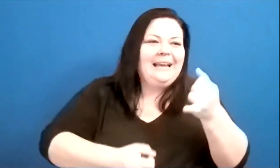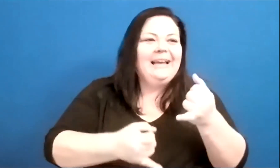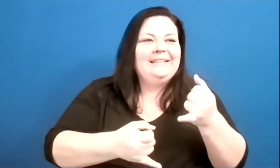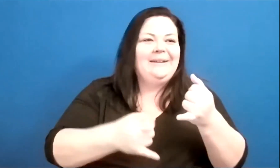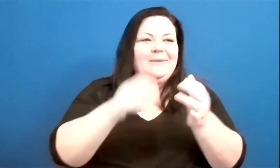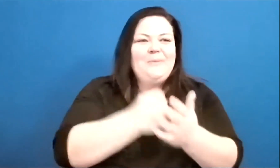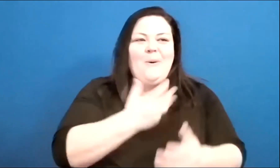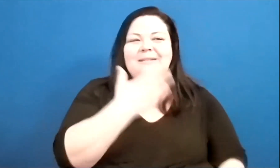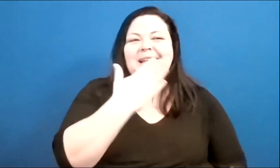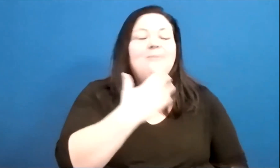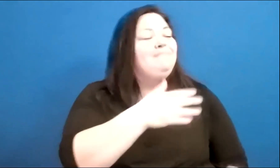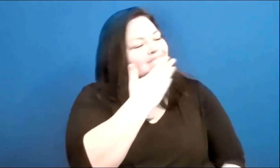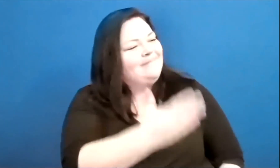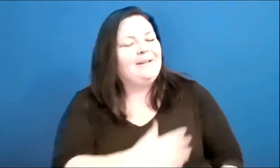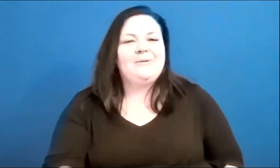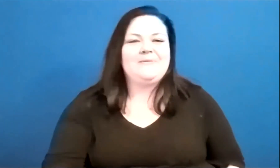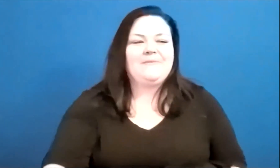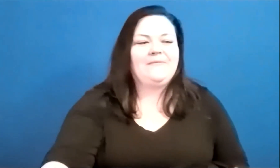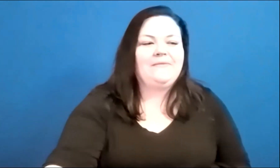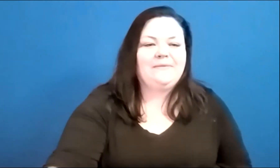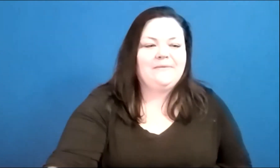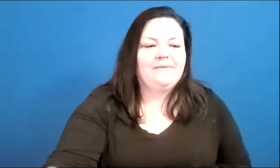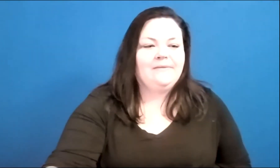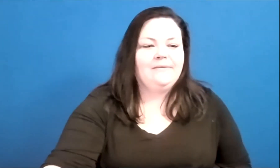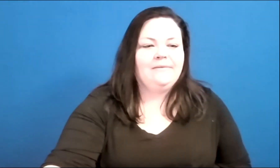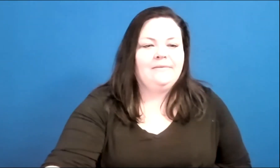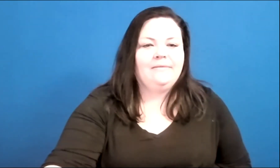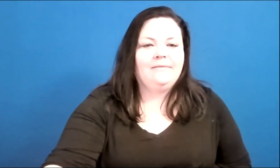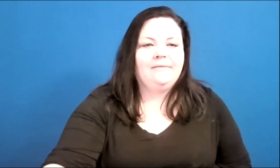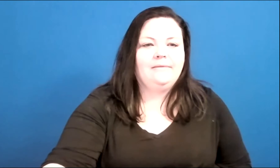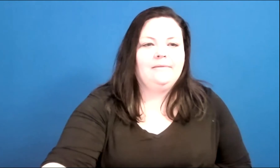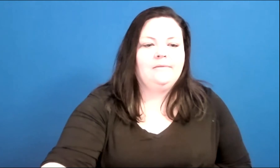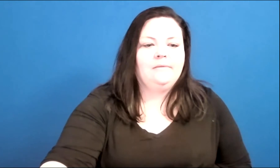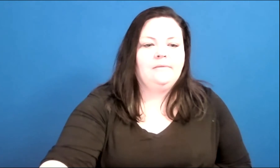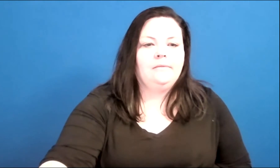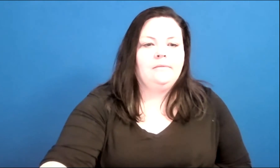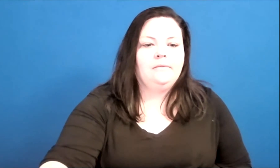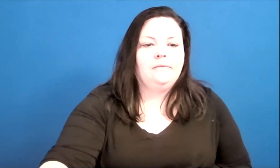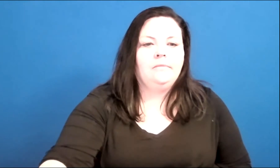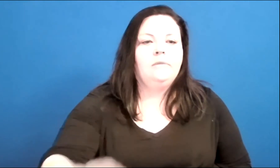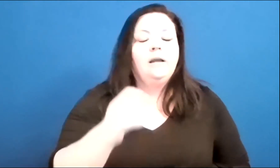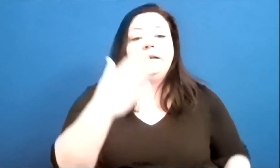Thank you. -Um, our next poet is Emma Van Dyke, who